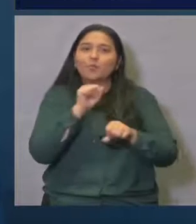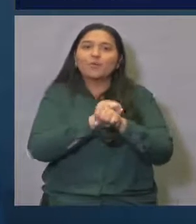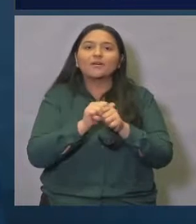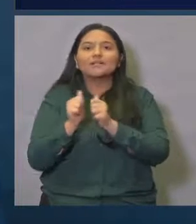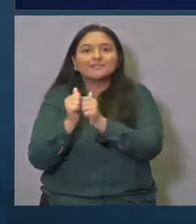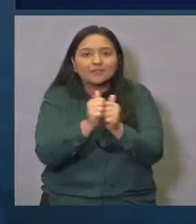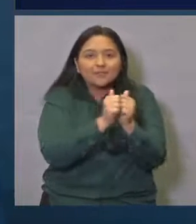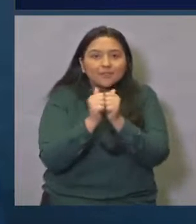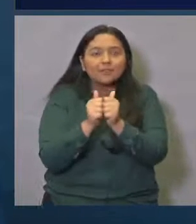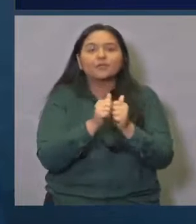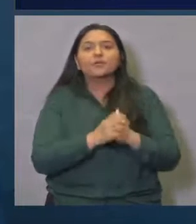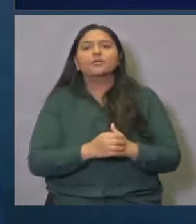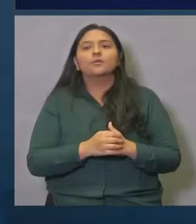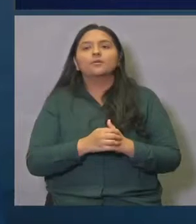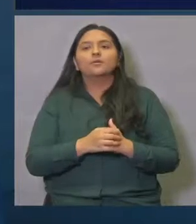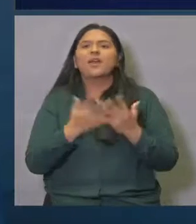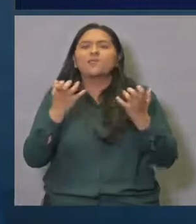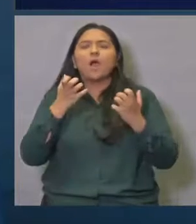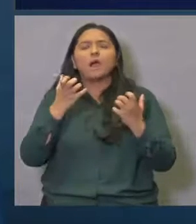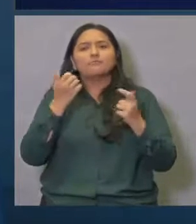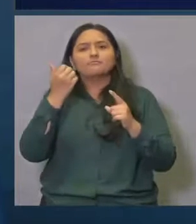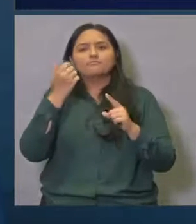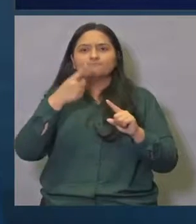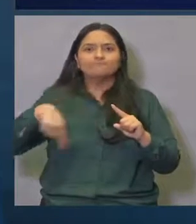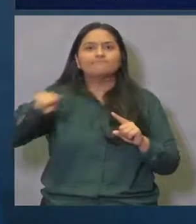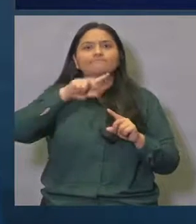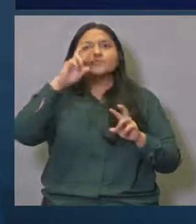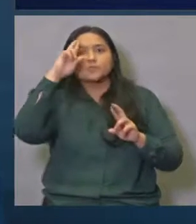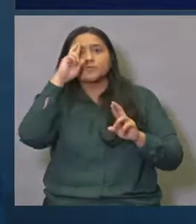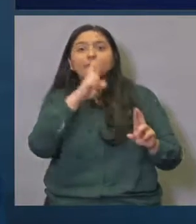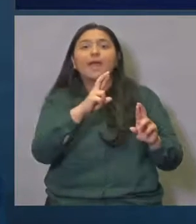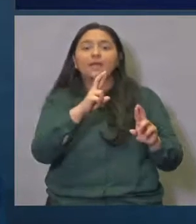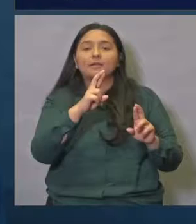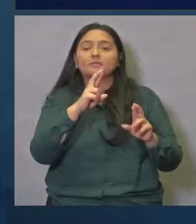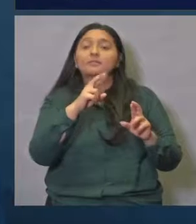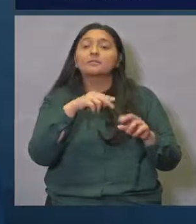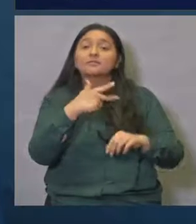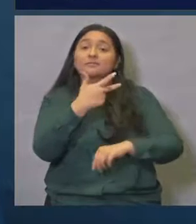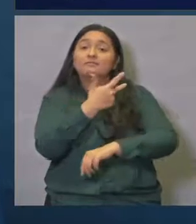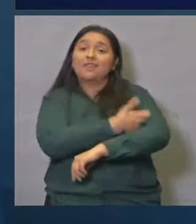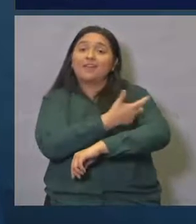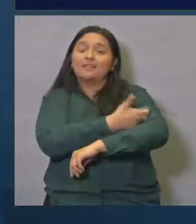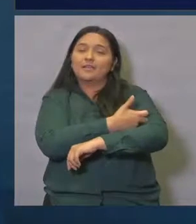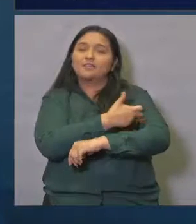OF THE VACCINE WHEN IT BECOMES AVAILABLE TO THEM.